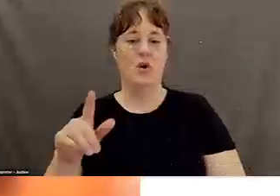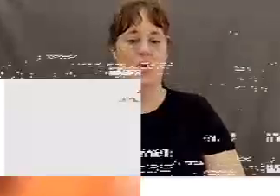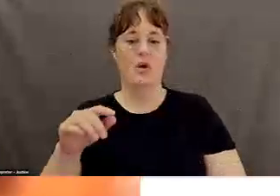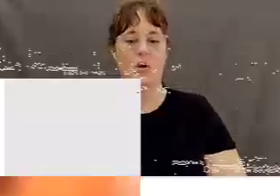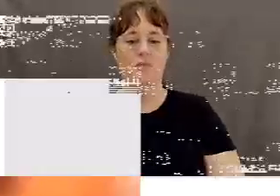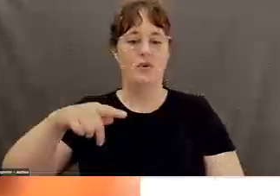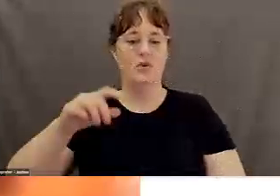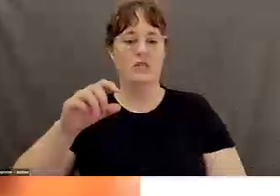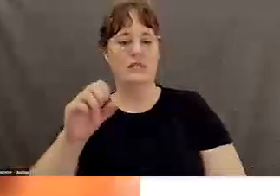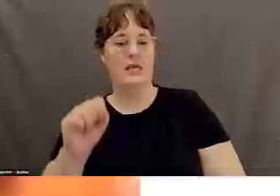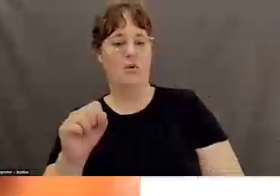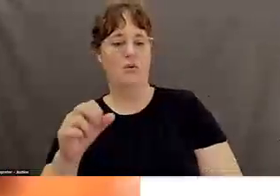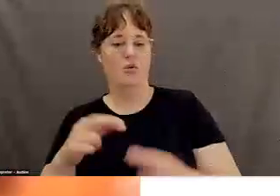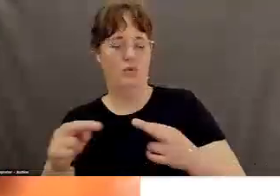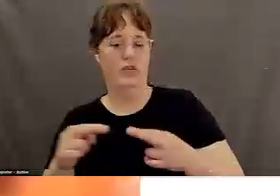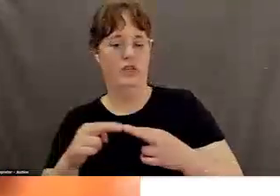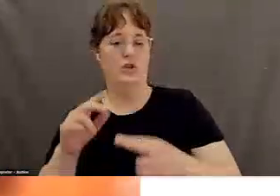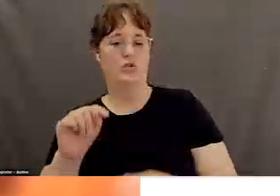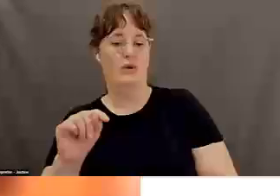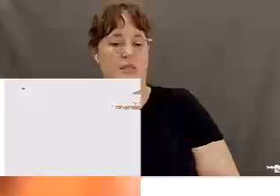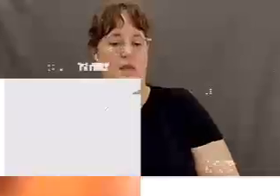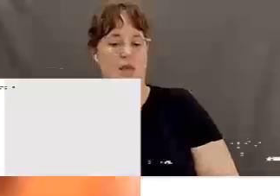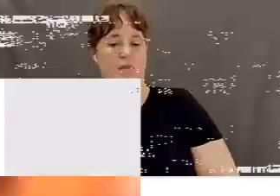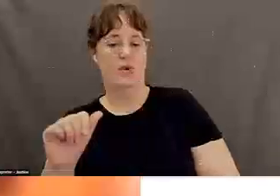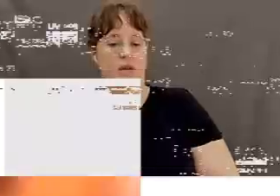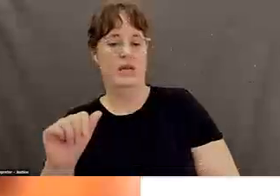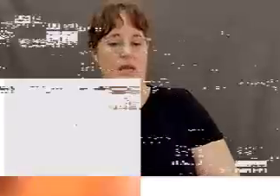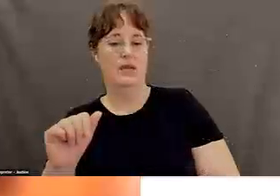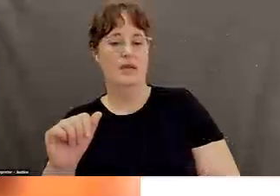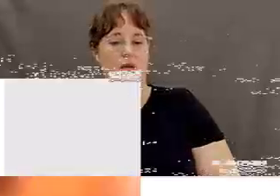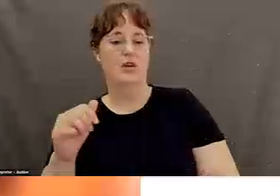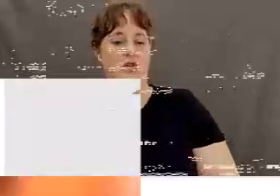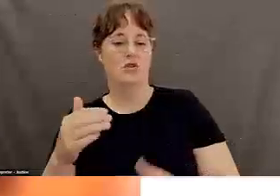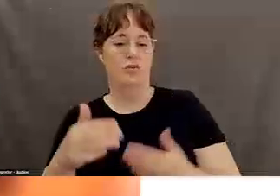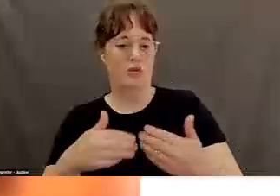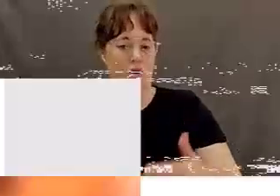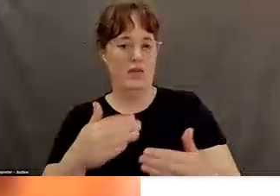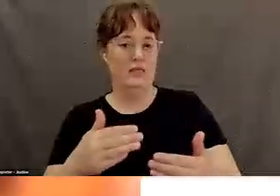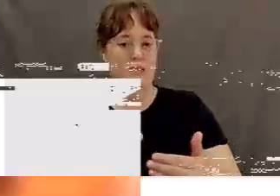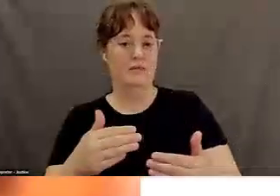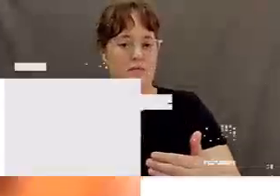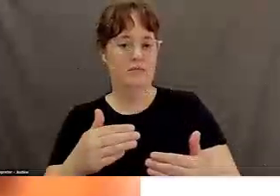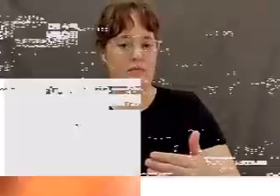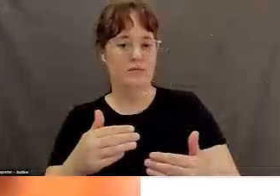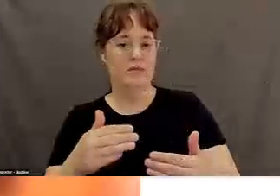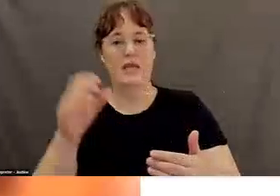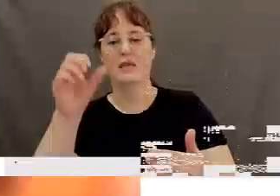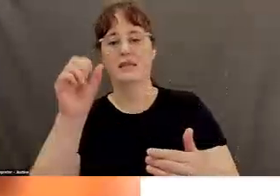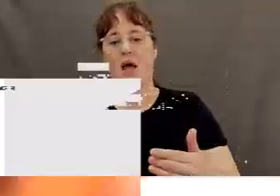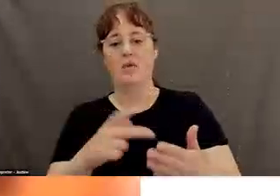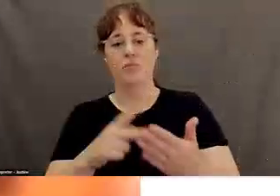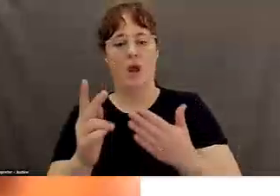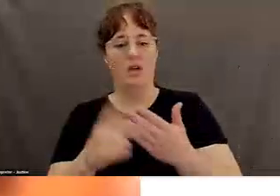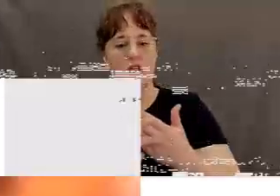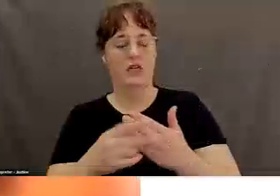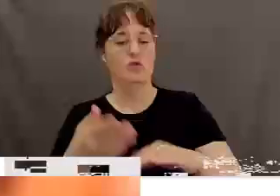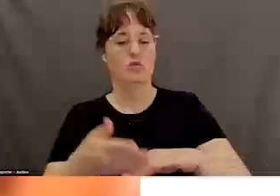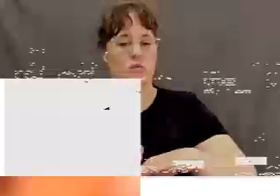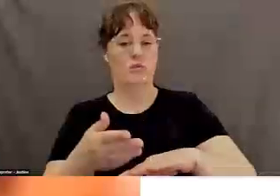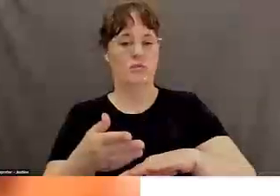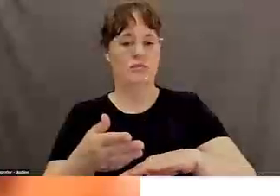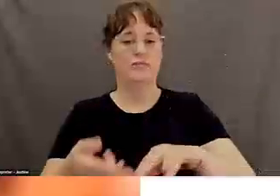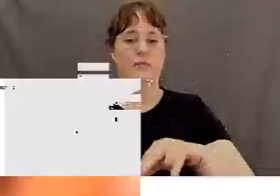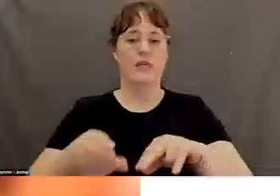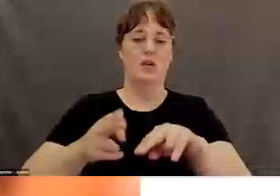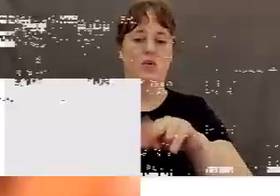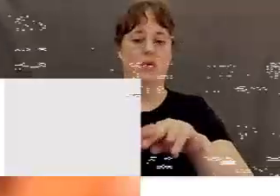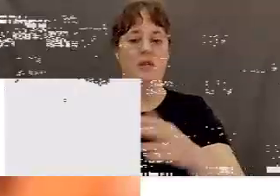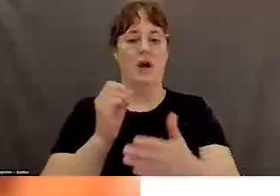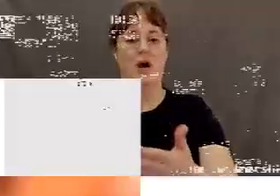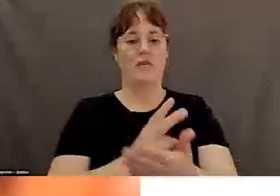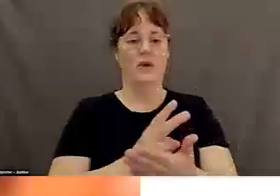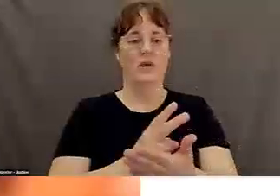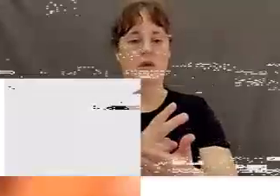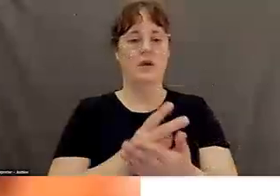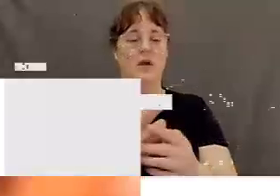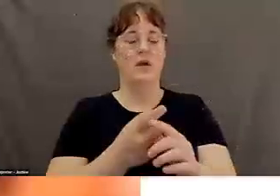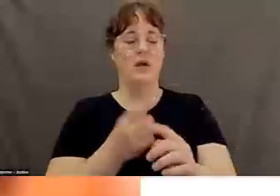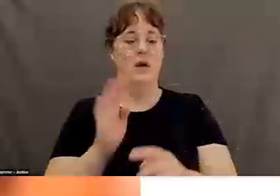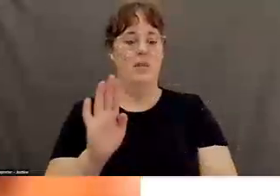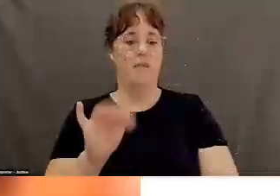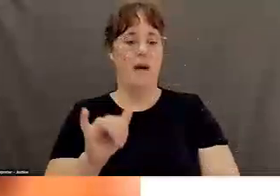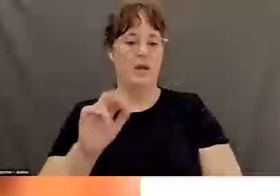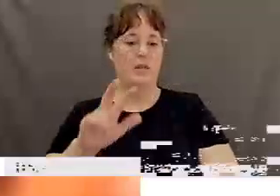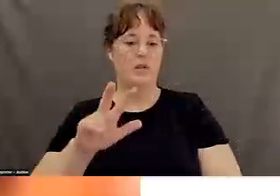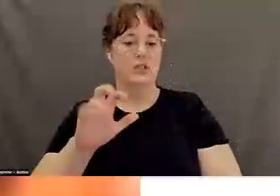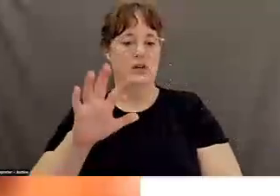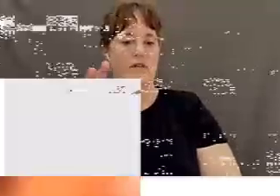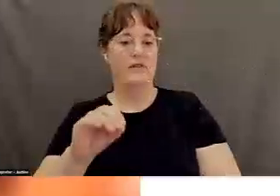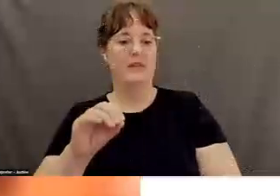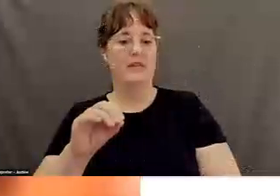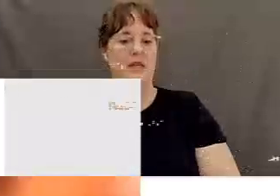Boardroom: to progress the Operations and Maintenance Facility South project by A, increasing the authorized project allocation by $350 million from $524,729,393,